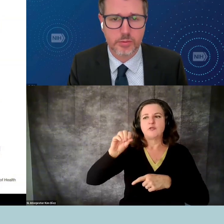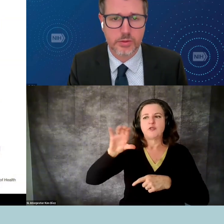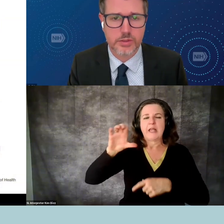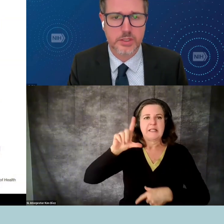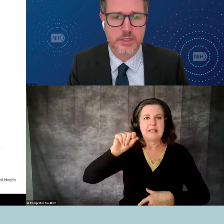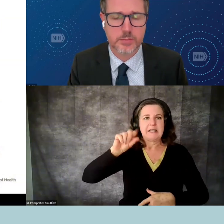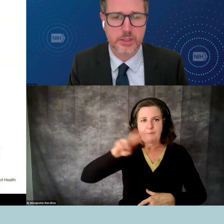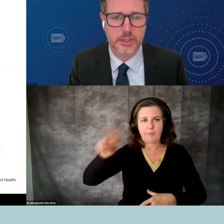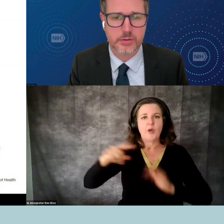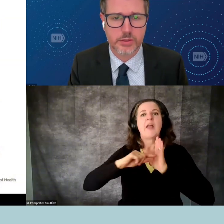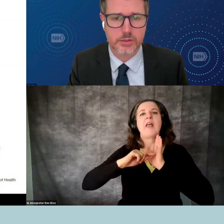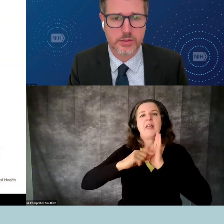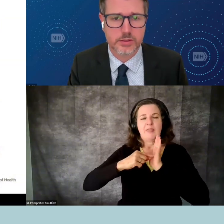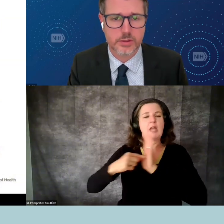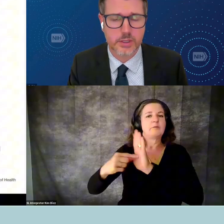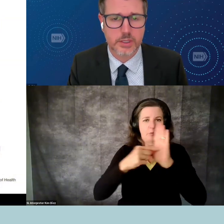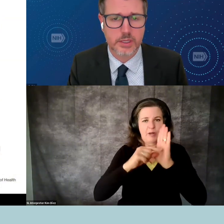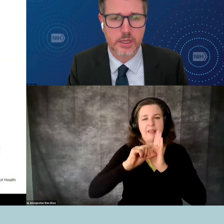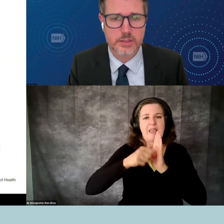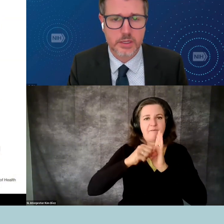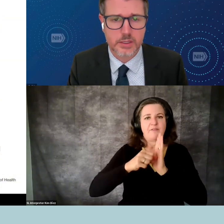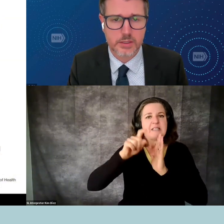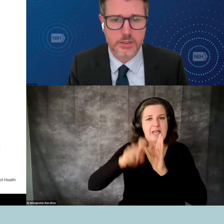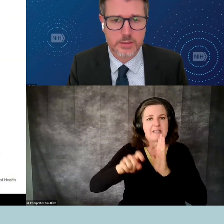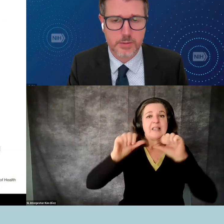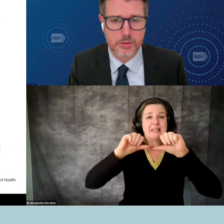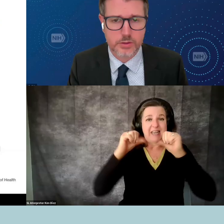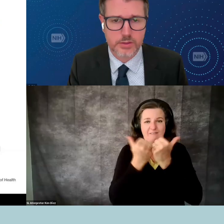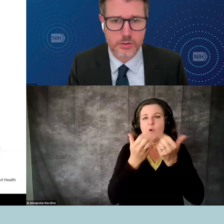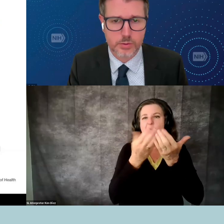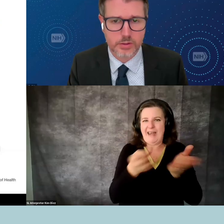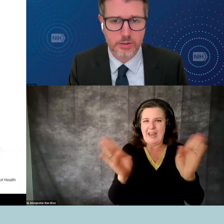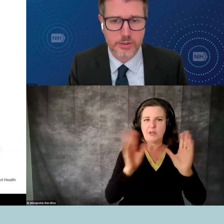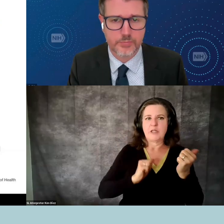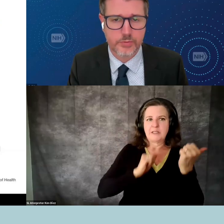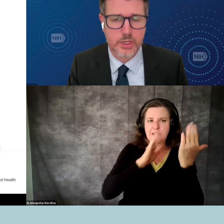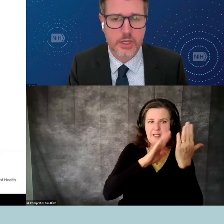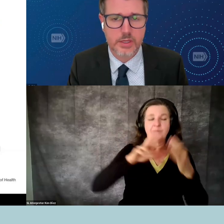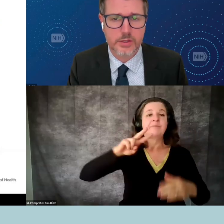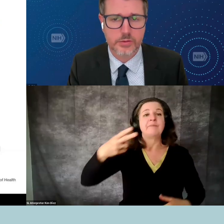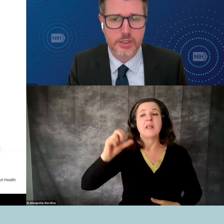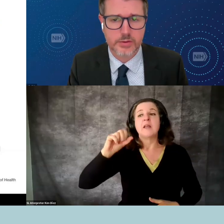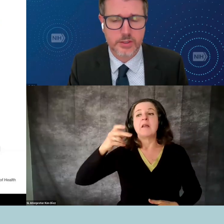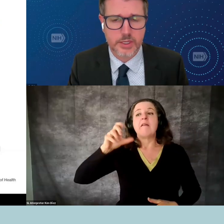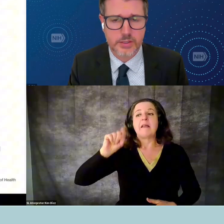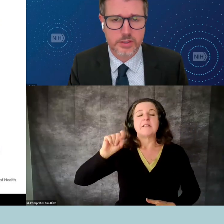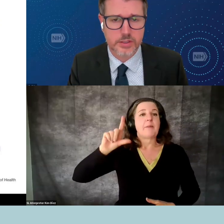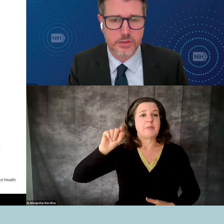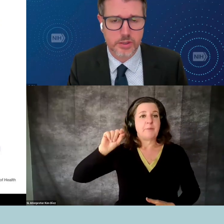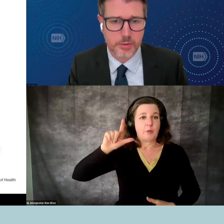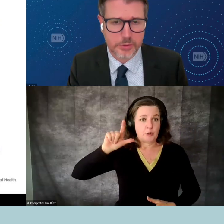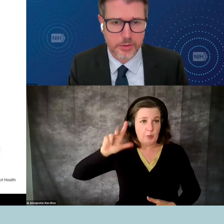wide approach to disability health research. Second, in September 2023, the director of the National Institute on